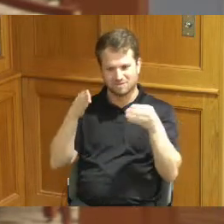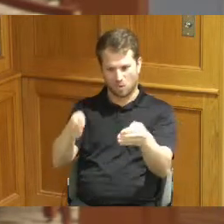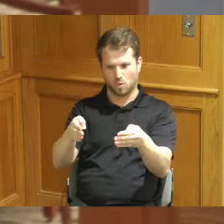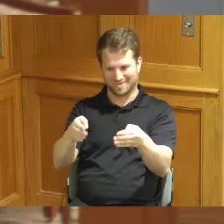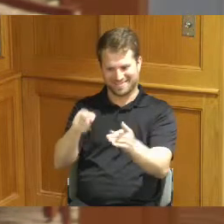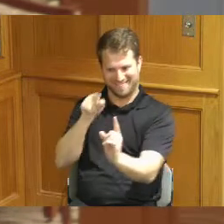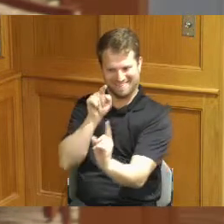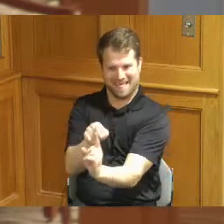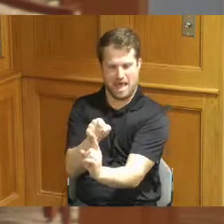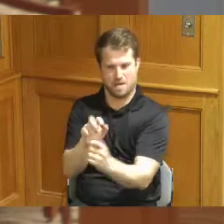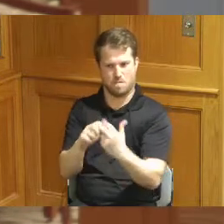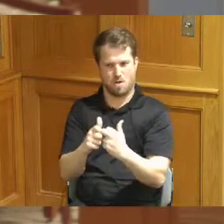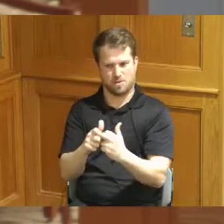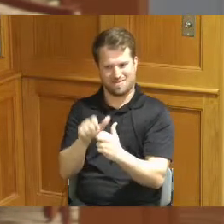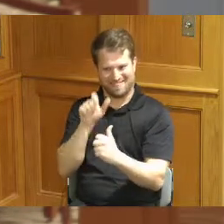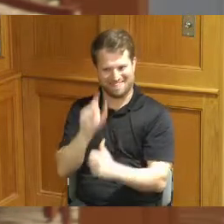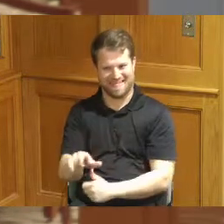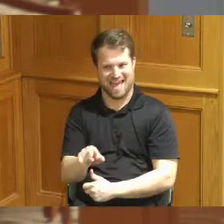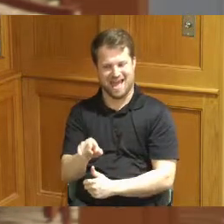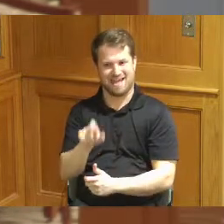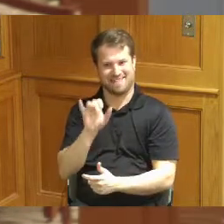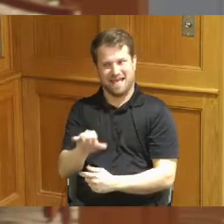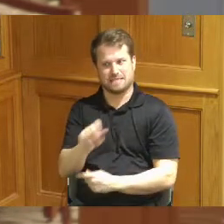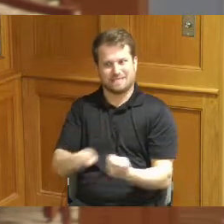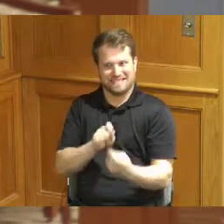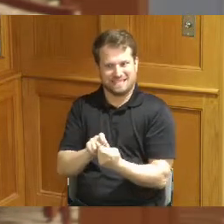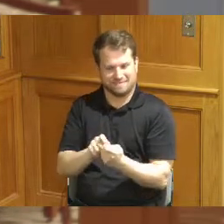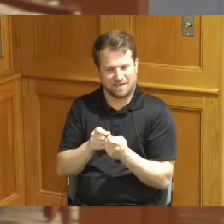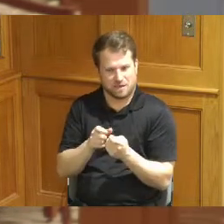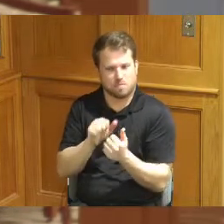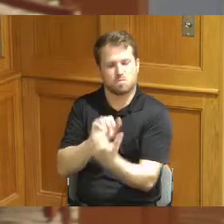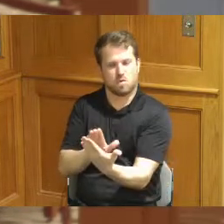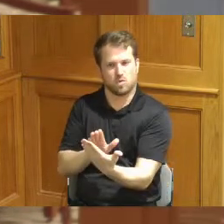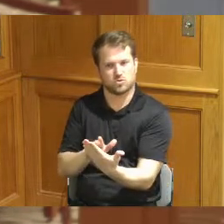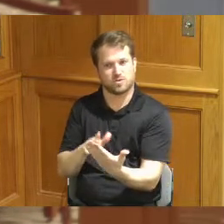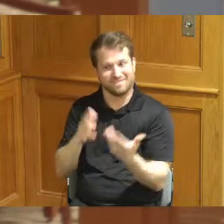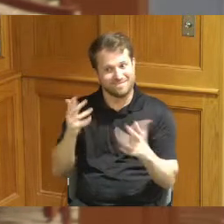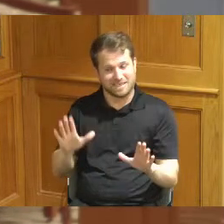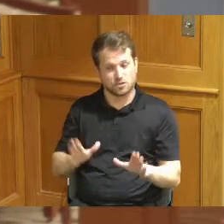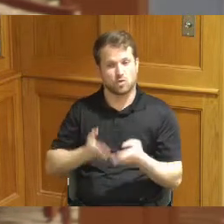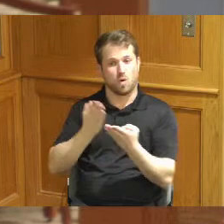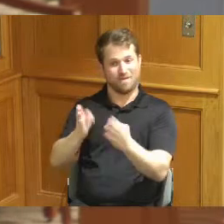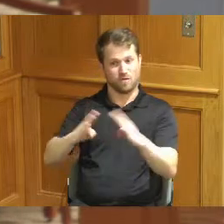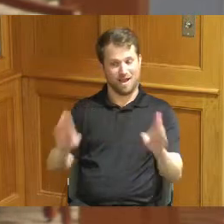issue in that way it's like if they if we've offered them housing like if that's the only